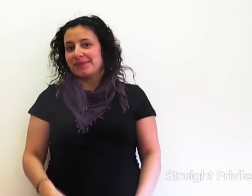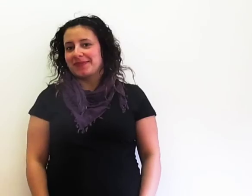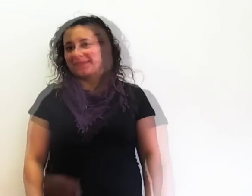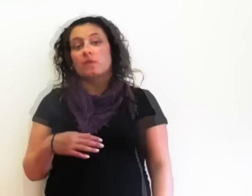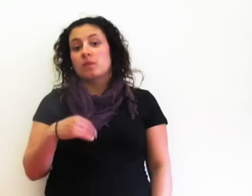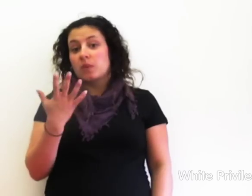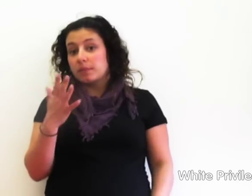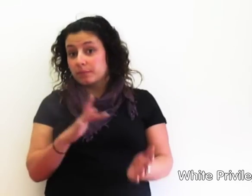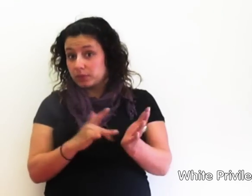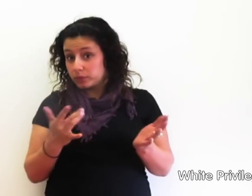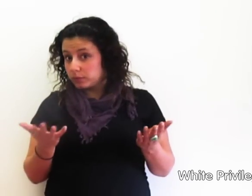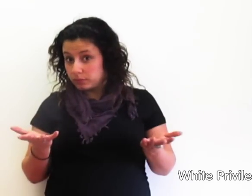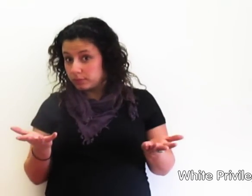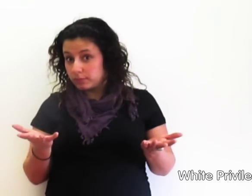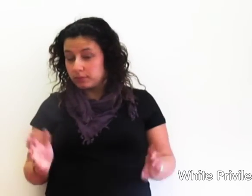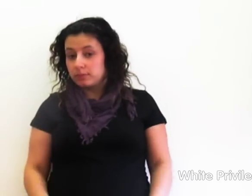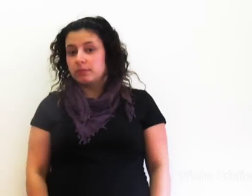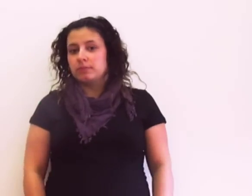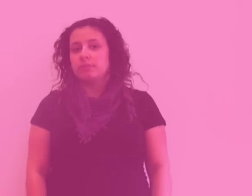WHITE PRIVILEGE